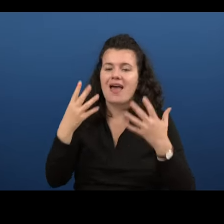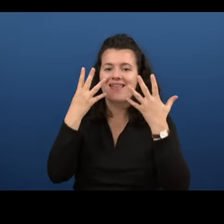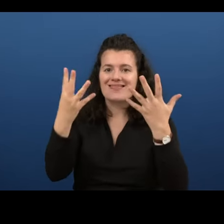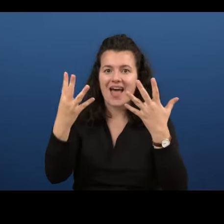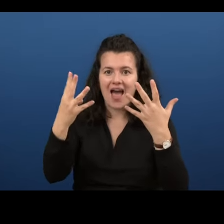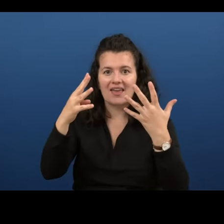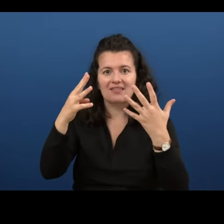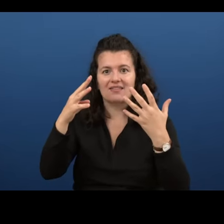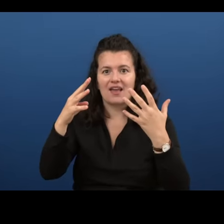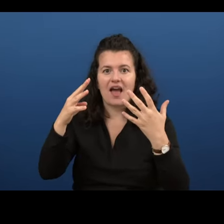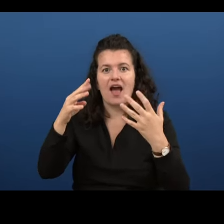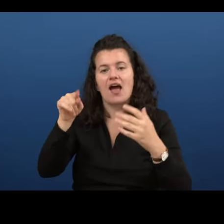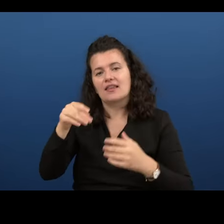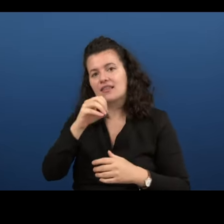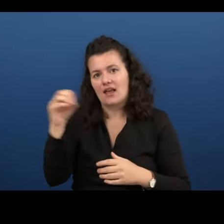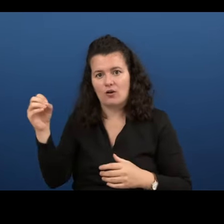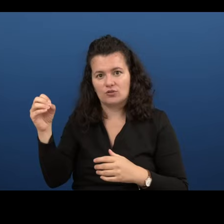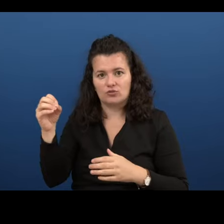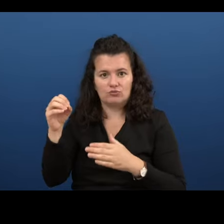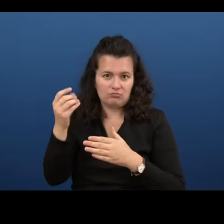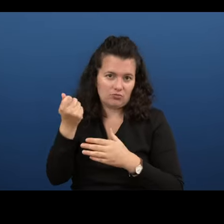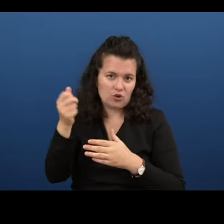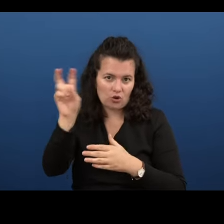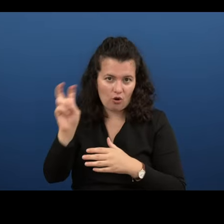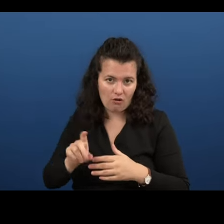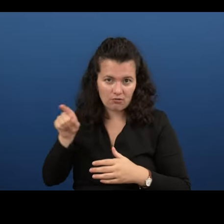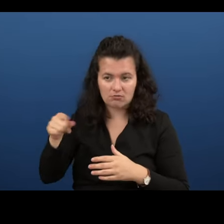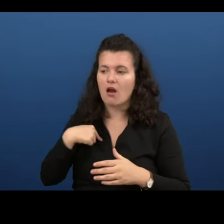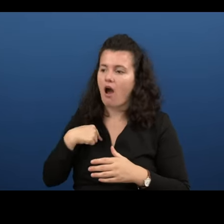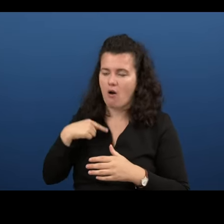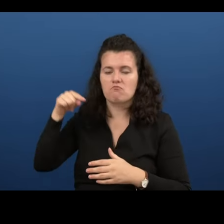inclusion in the workplace. 12:06:06 We have Coca Cola in Kenya that has